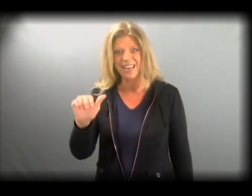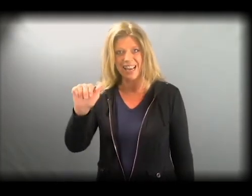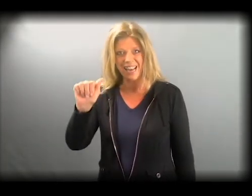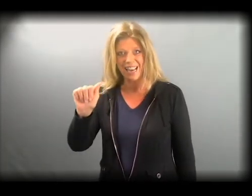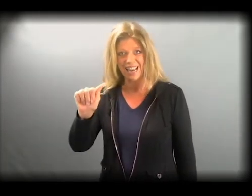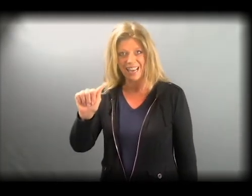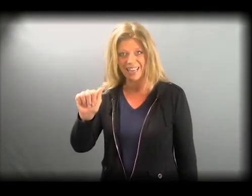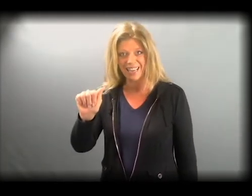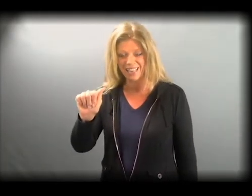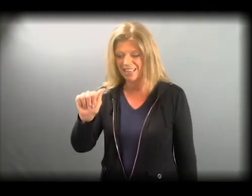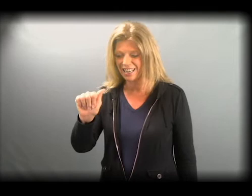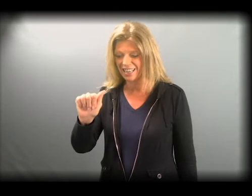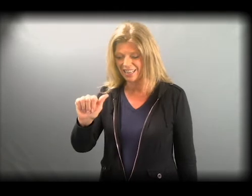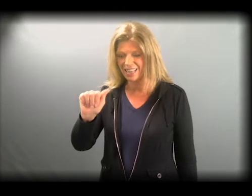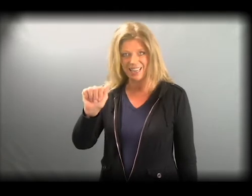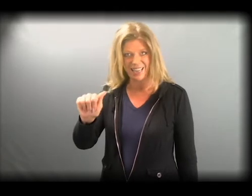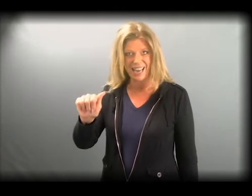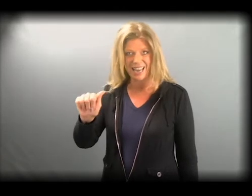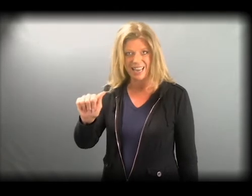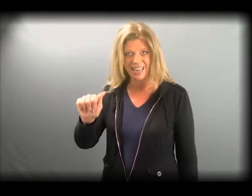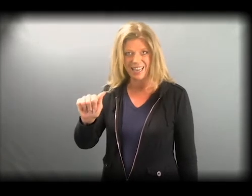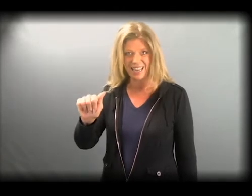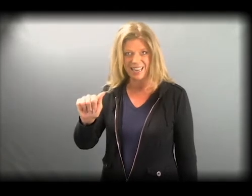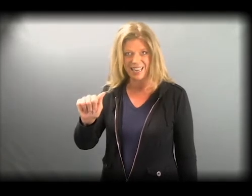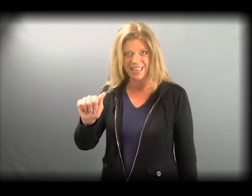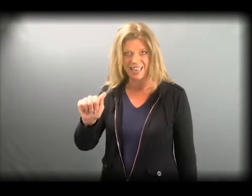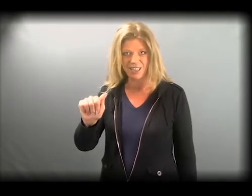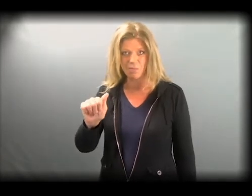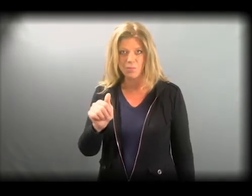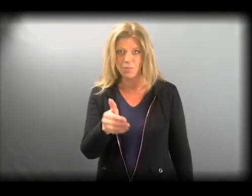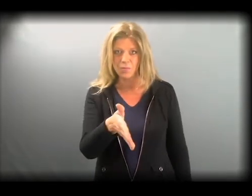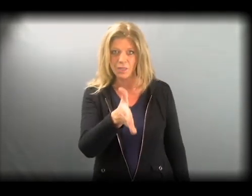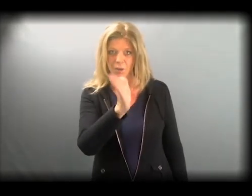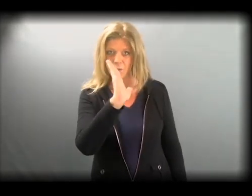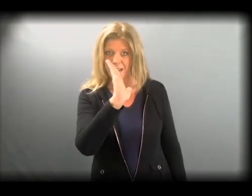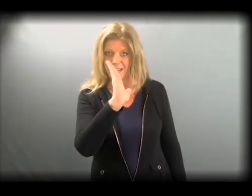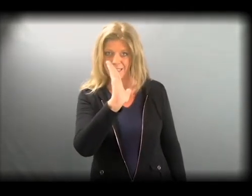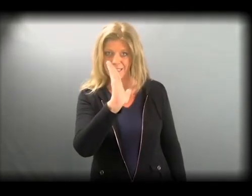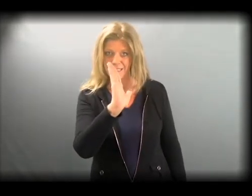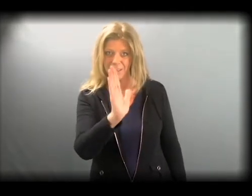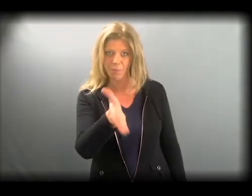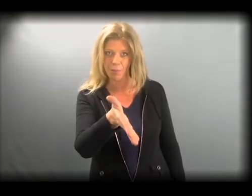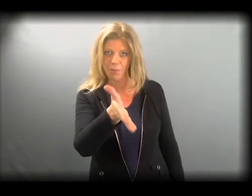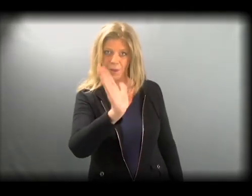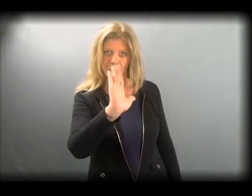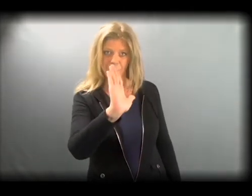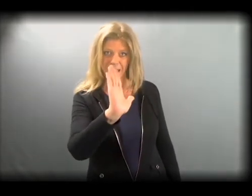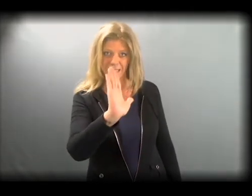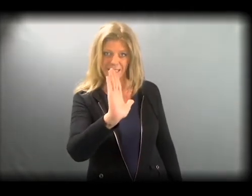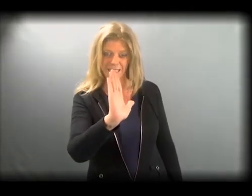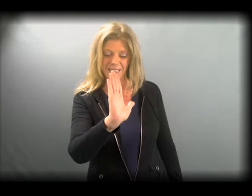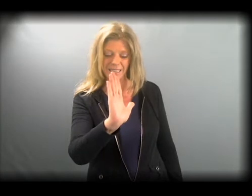A GRAND